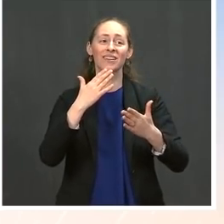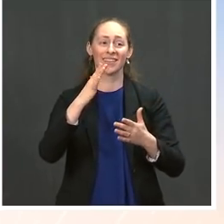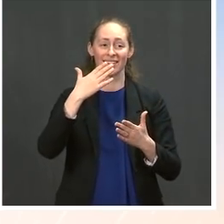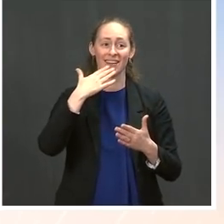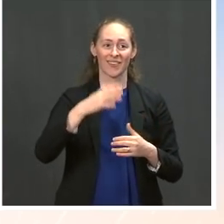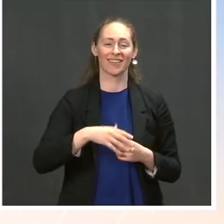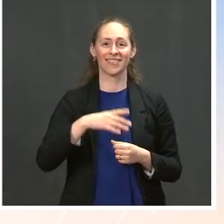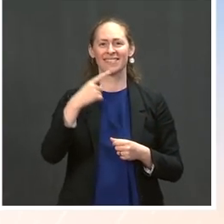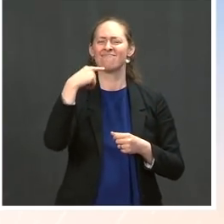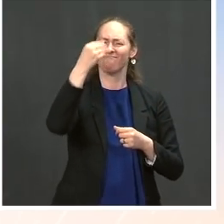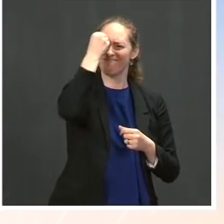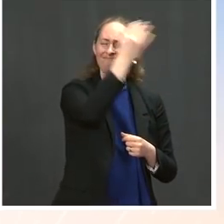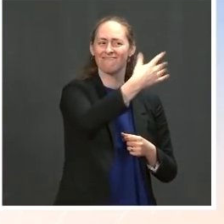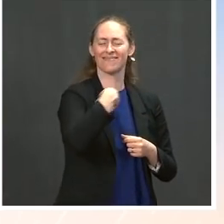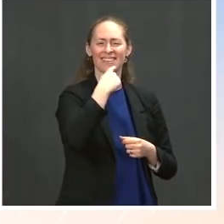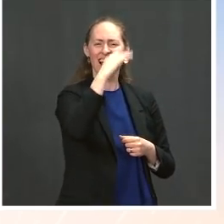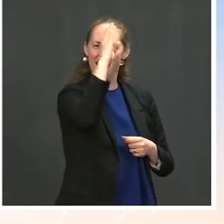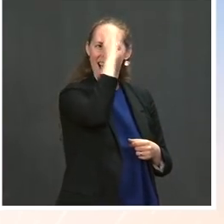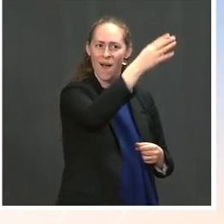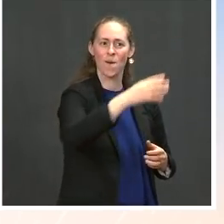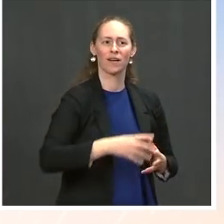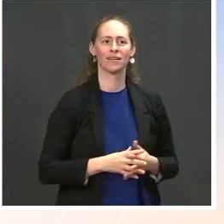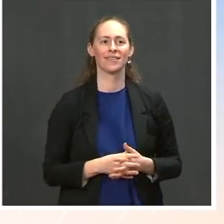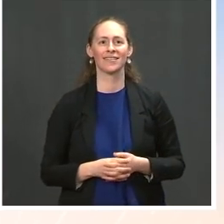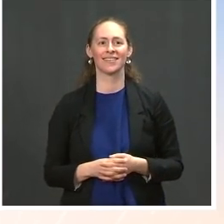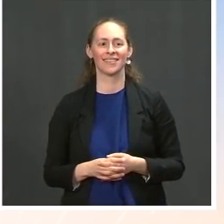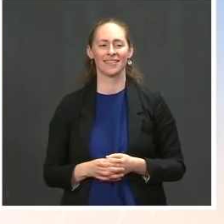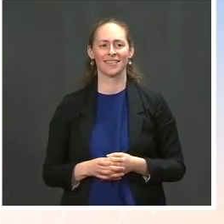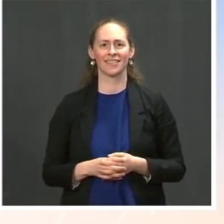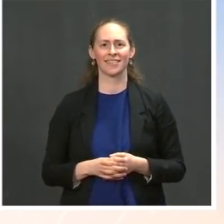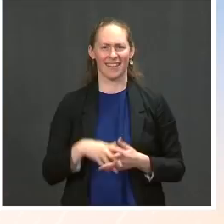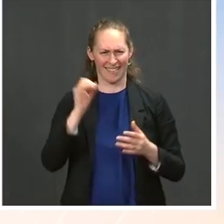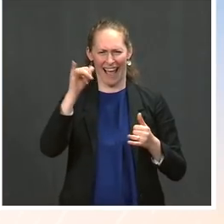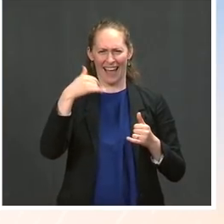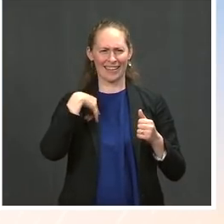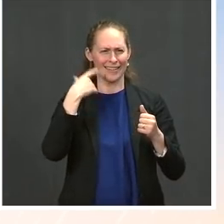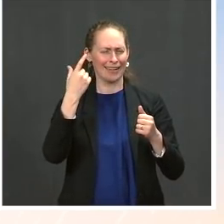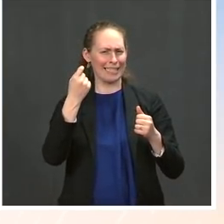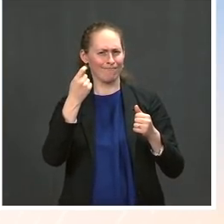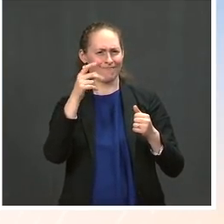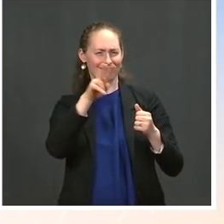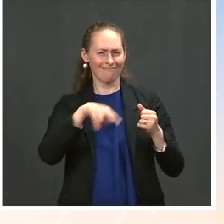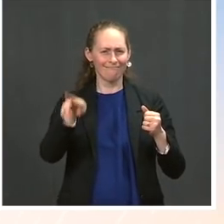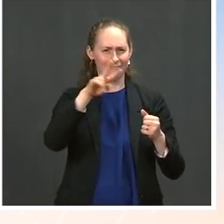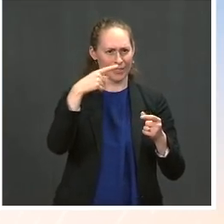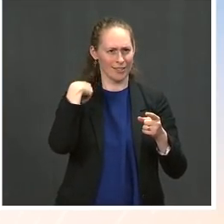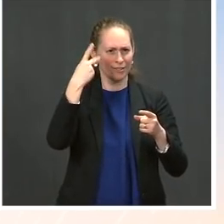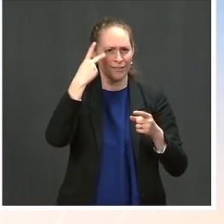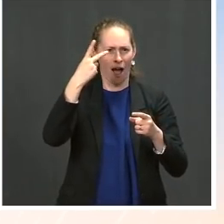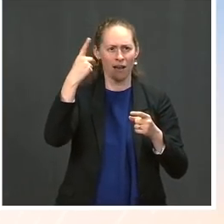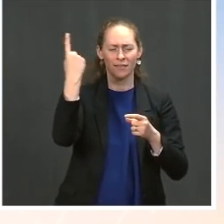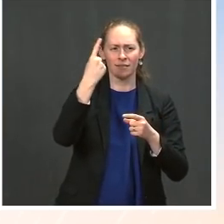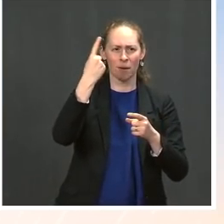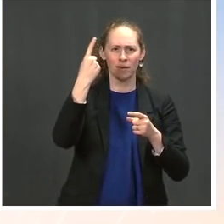I was a little concerned when I saw him deputized to be backup Easter Bunny -- but I'm counting on -- I'm counting on you all to treat him well.